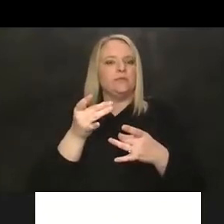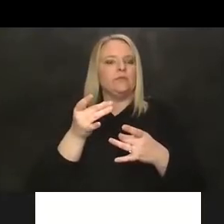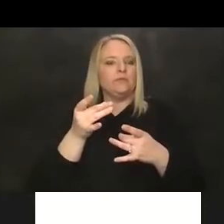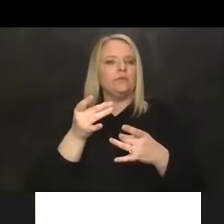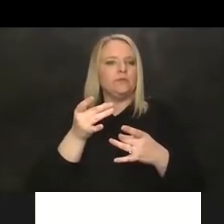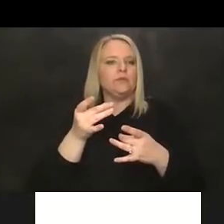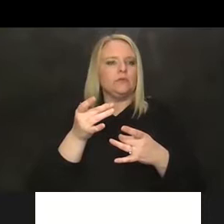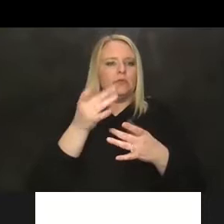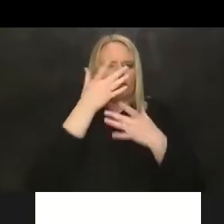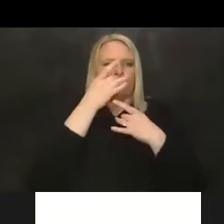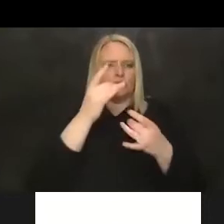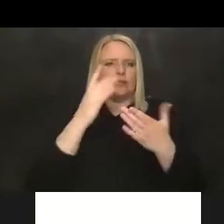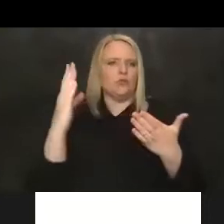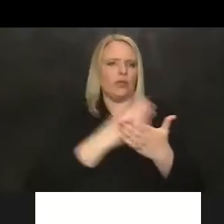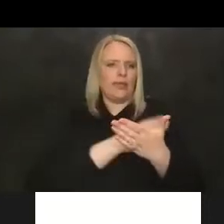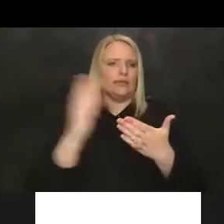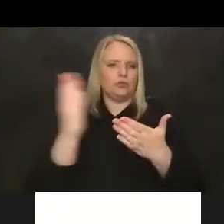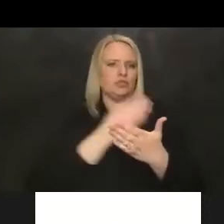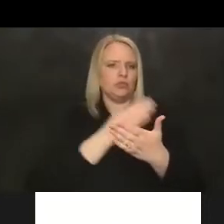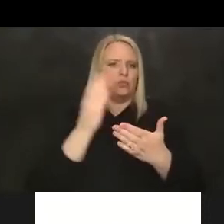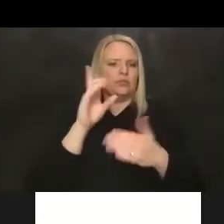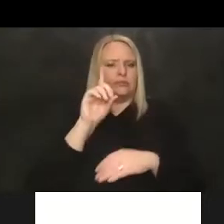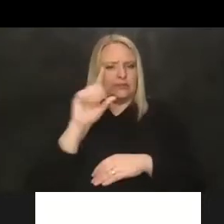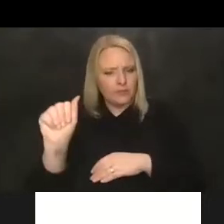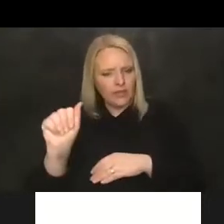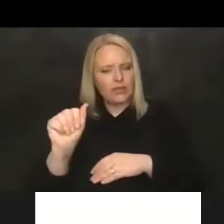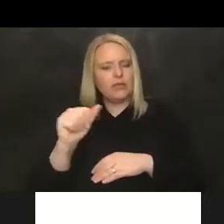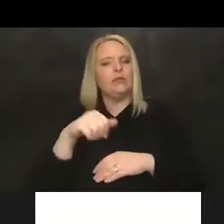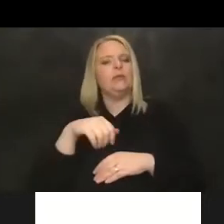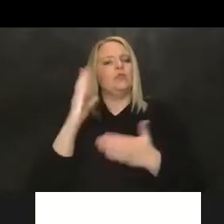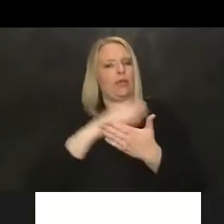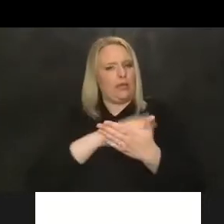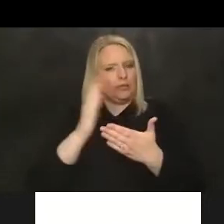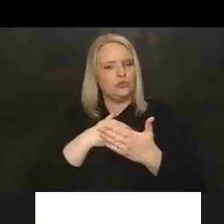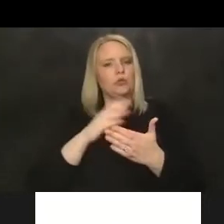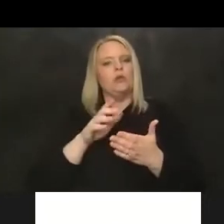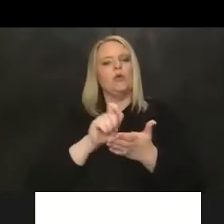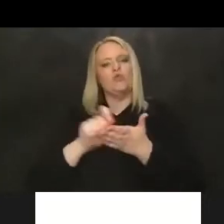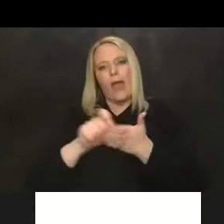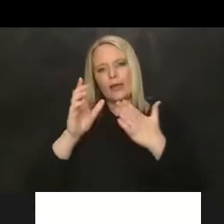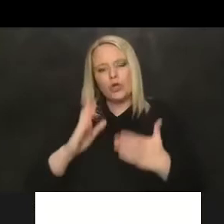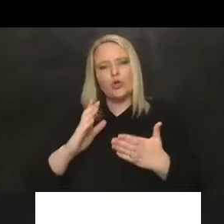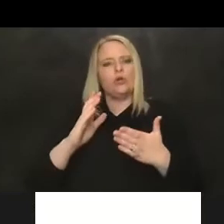range of disabilities, and also ways that these playwrights are sort of addressing it in their